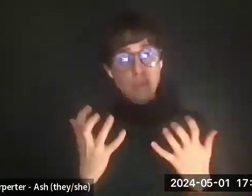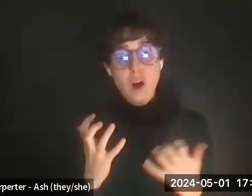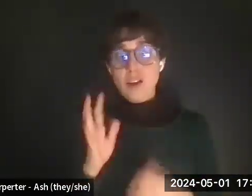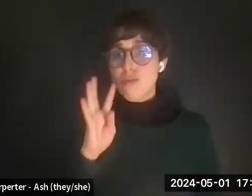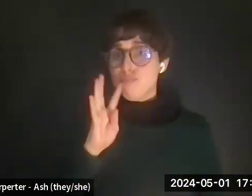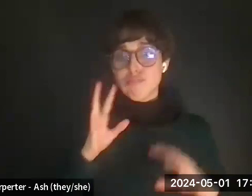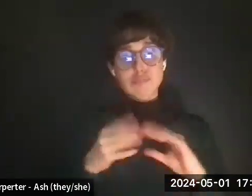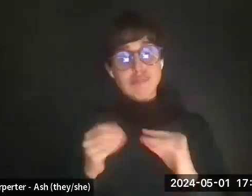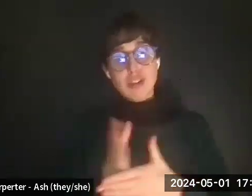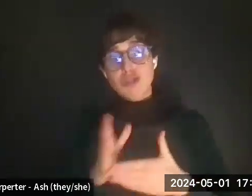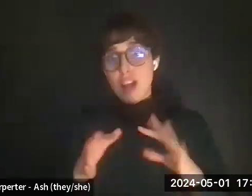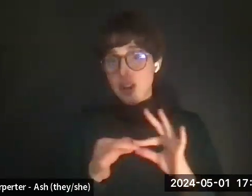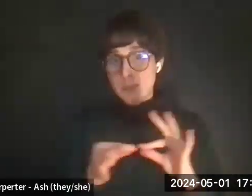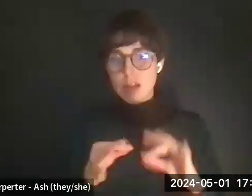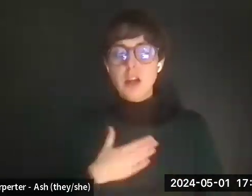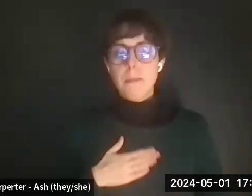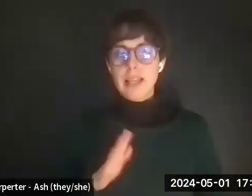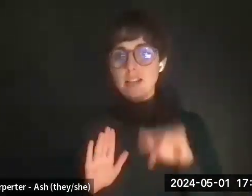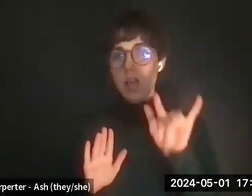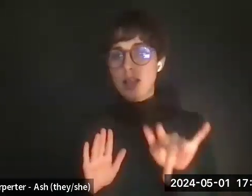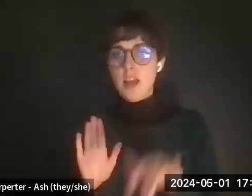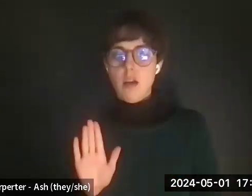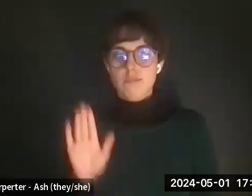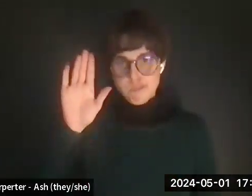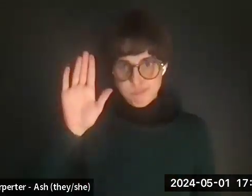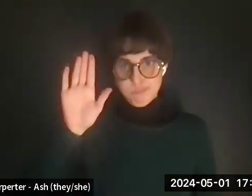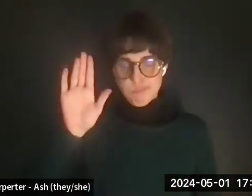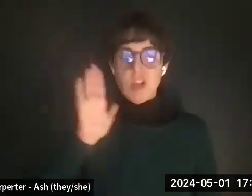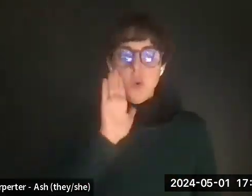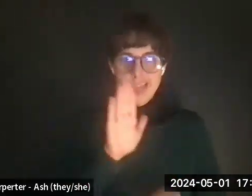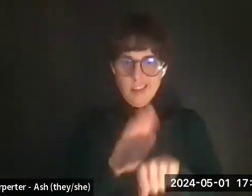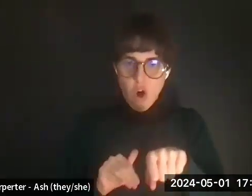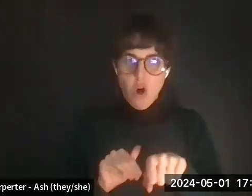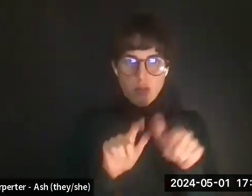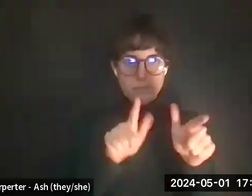and we will call on you in the order that your hand went up. If you do not have your voice record